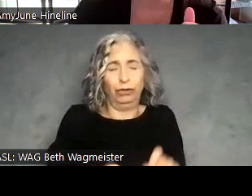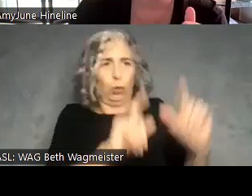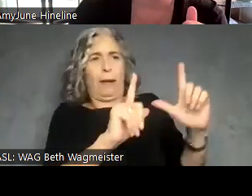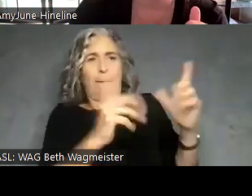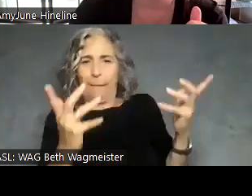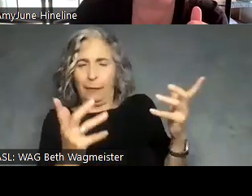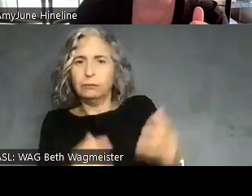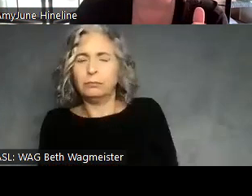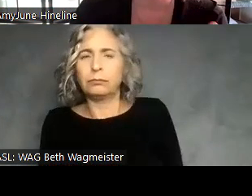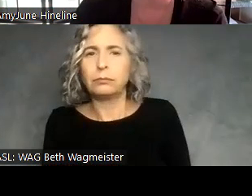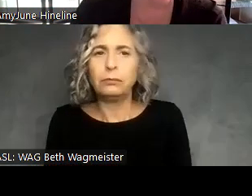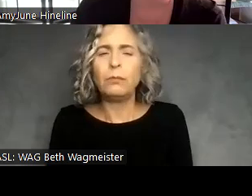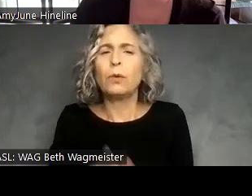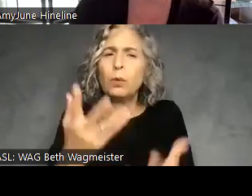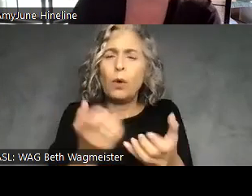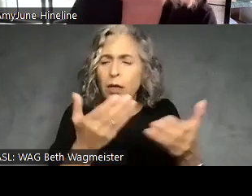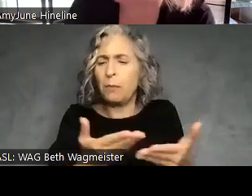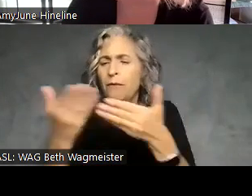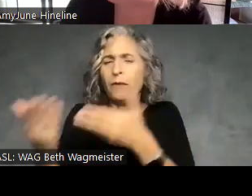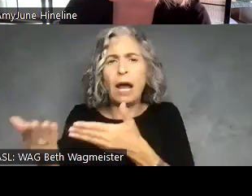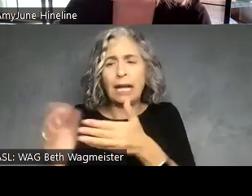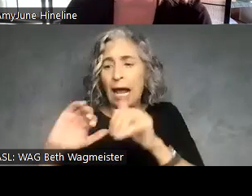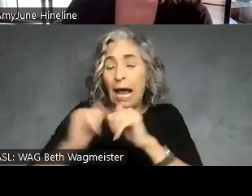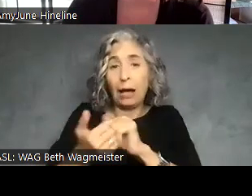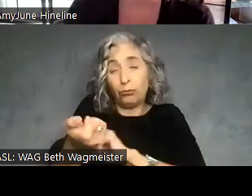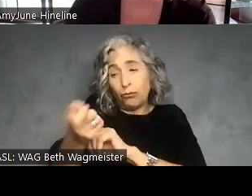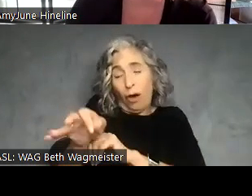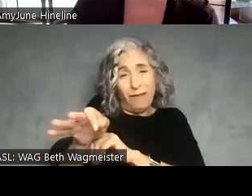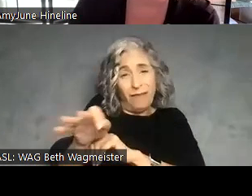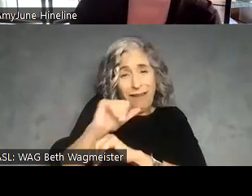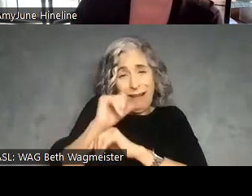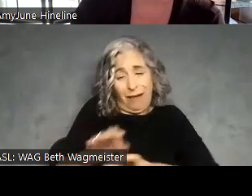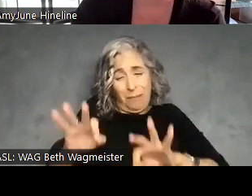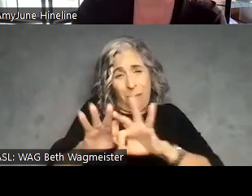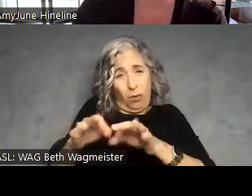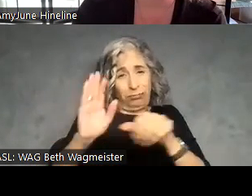code base so the assistive technology, you know, things like screen readers or braille devices,